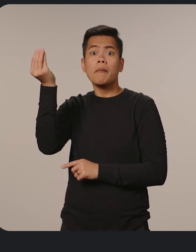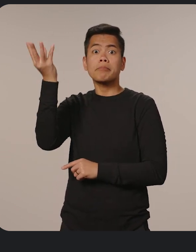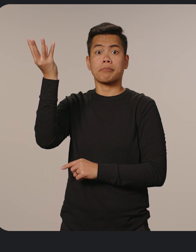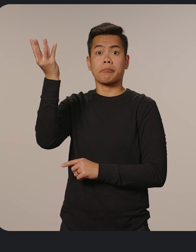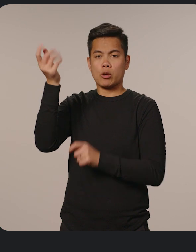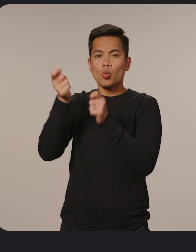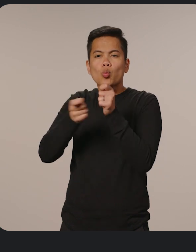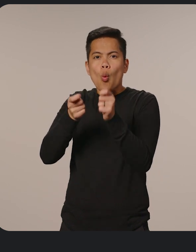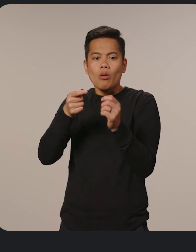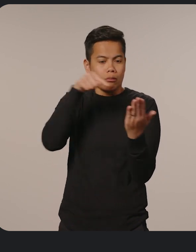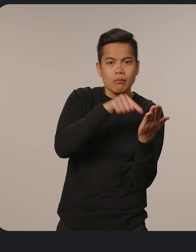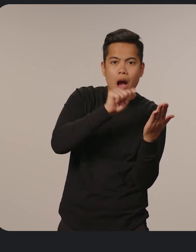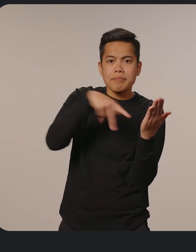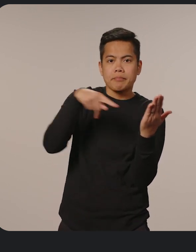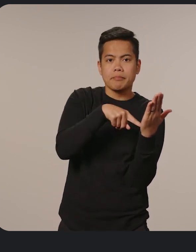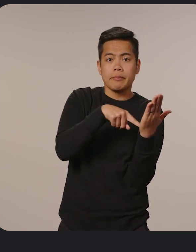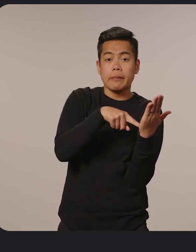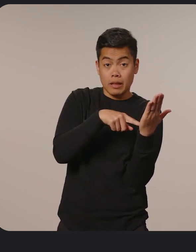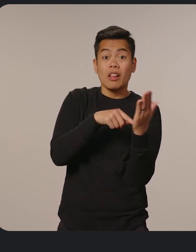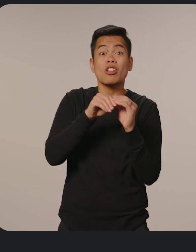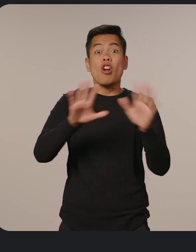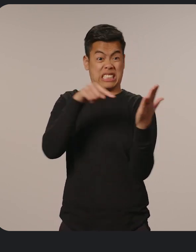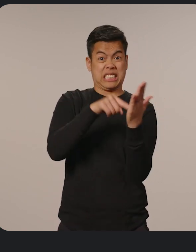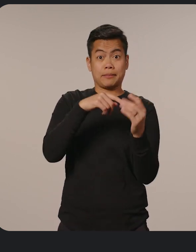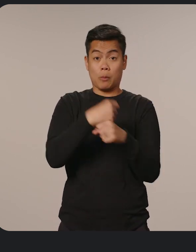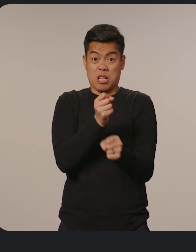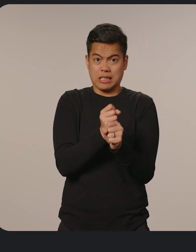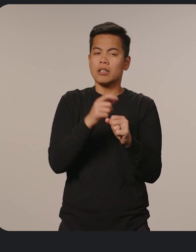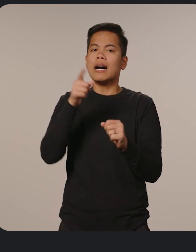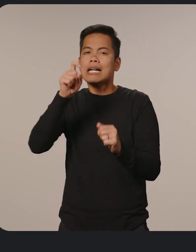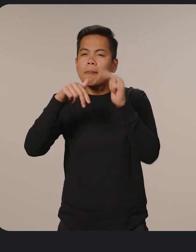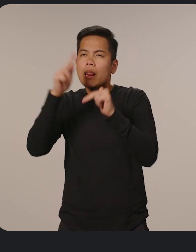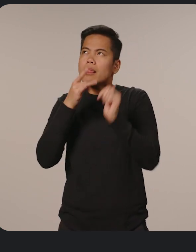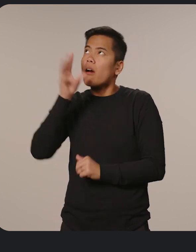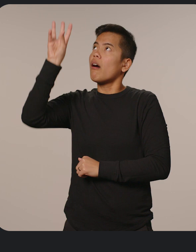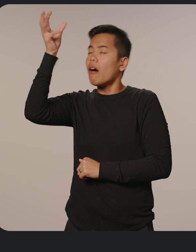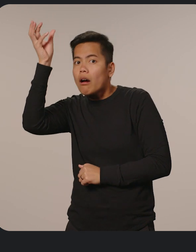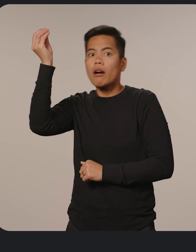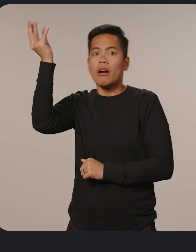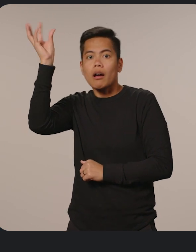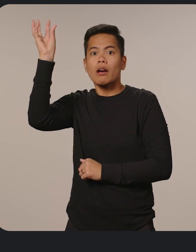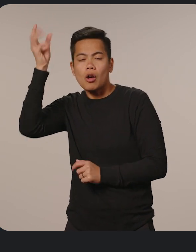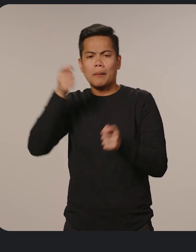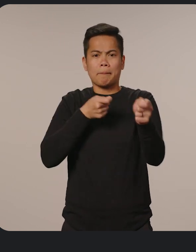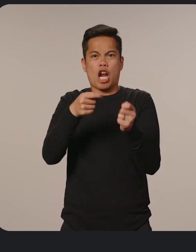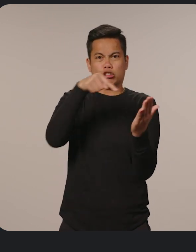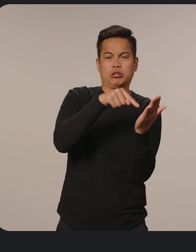To launch this product, you need to build the light bulb hardware, manage your own Matter fabric, build a cloud service to control your bulb remotely,